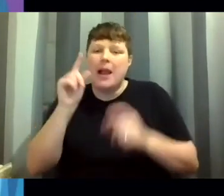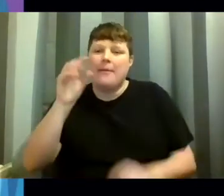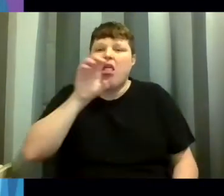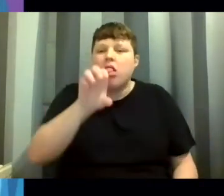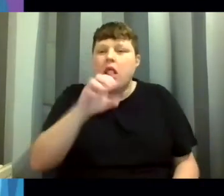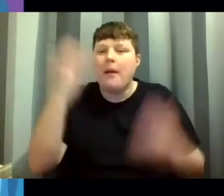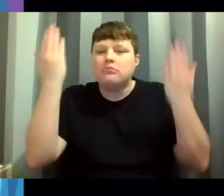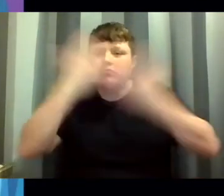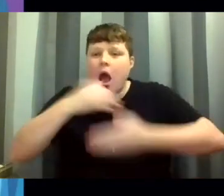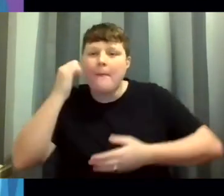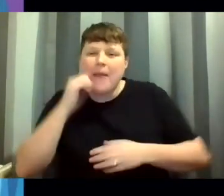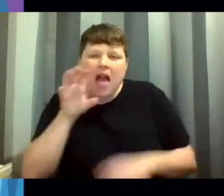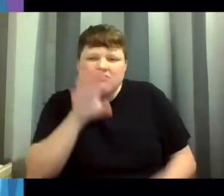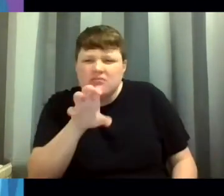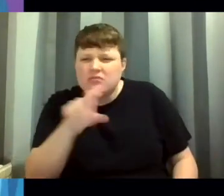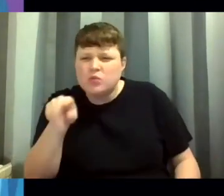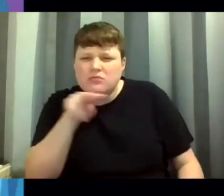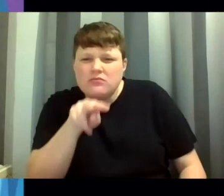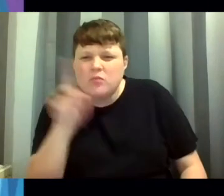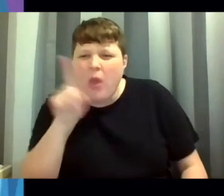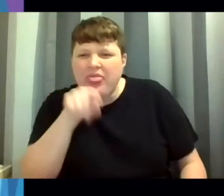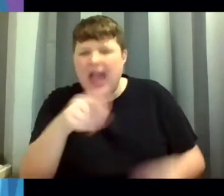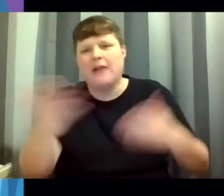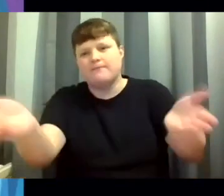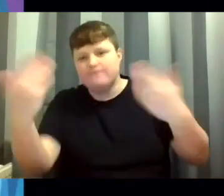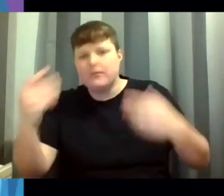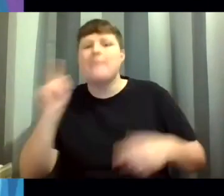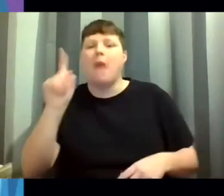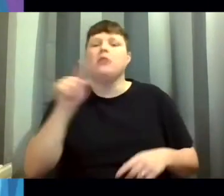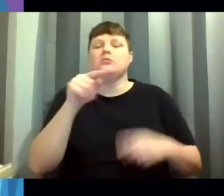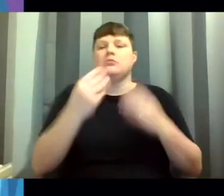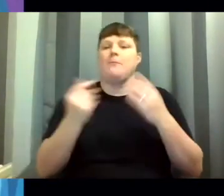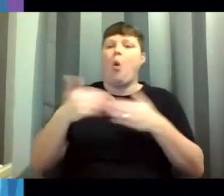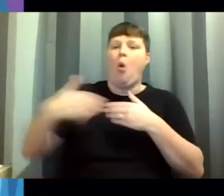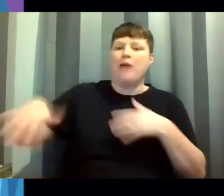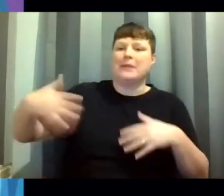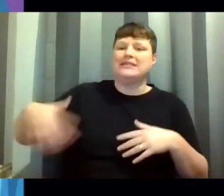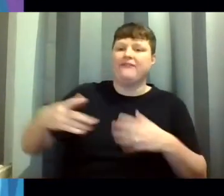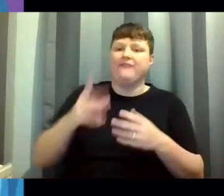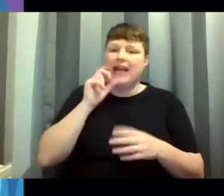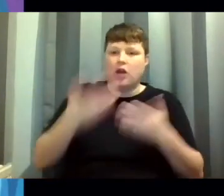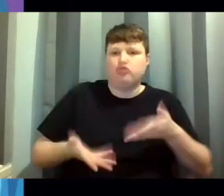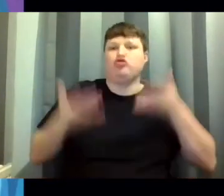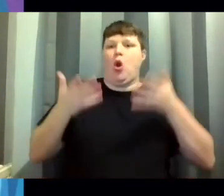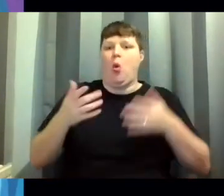essentially making them nude). So, finally, moving on to our work